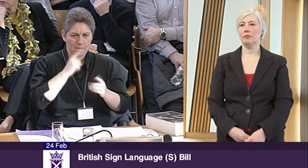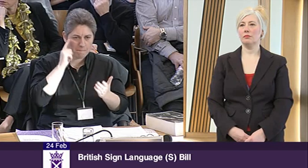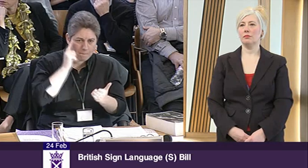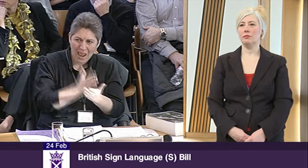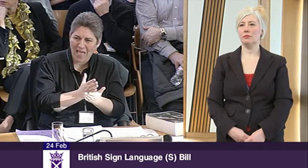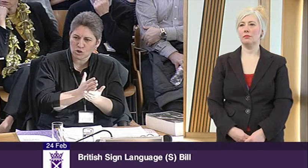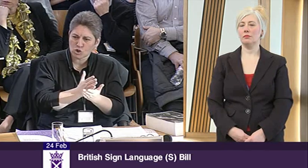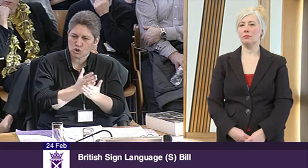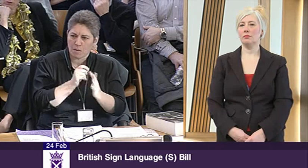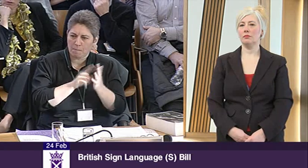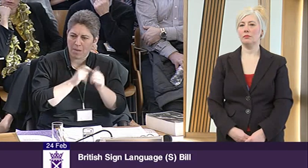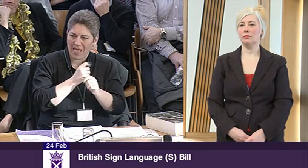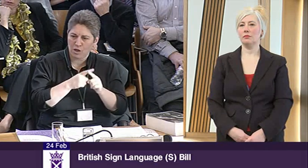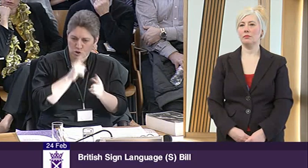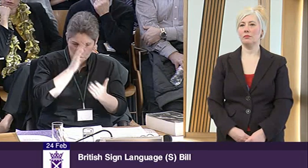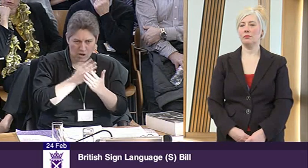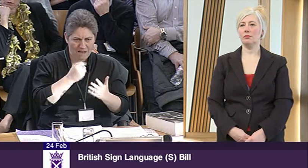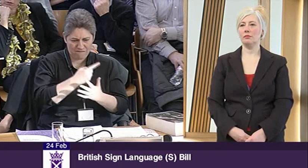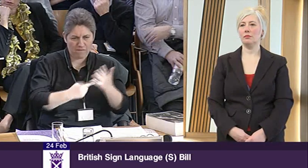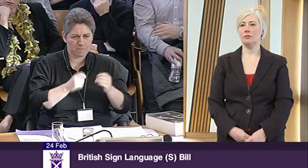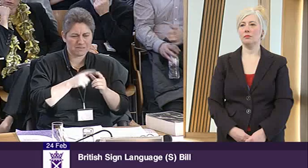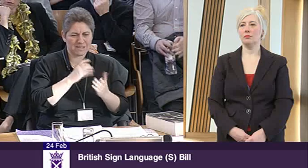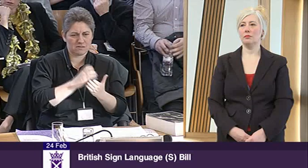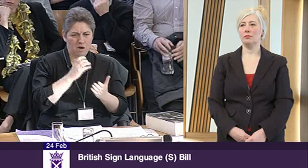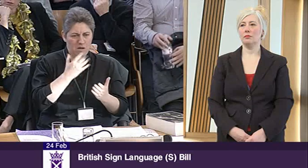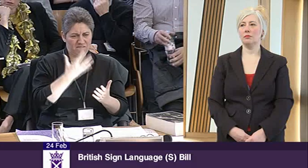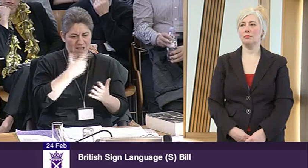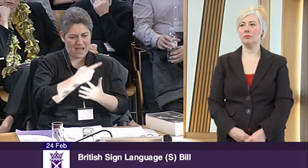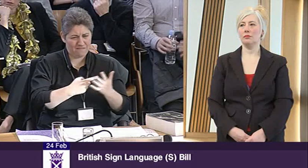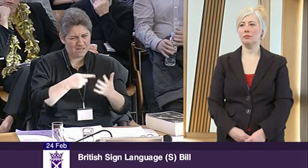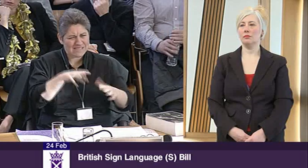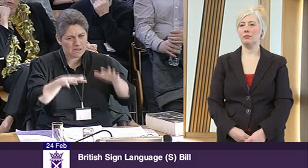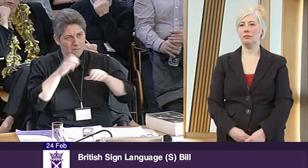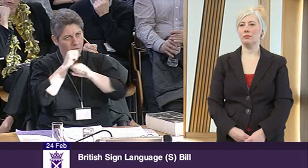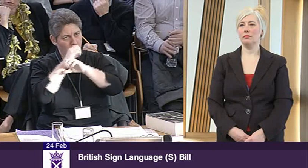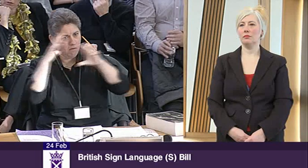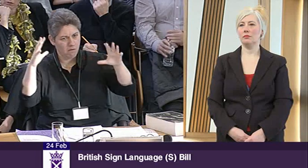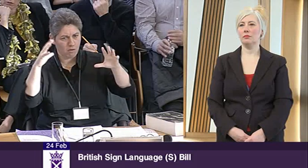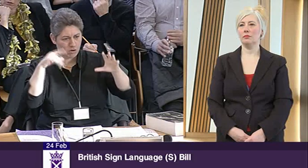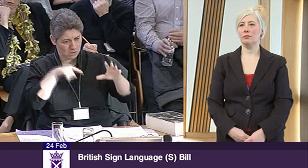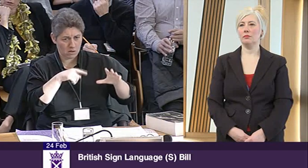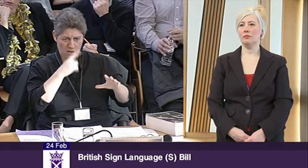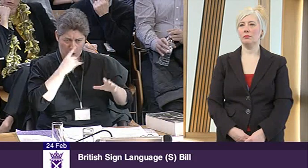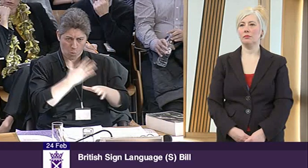to sign up to the charter—to make a pledge, if you like. There are five central pledges